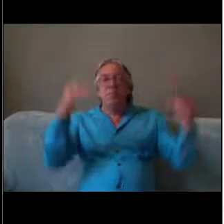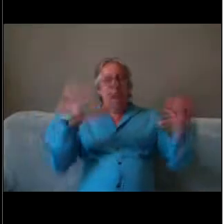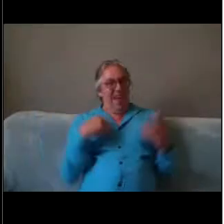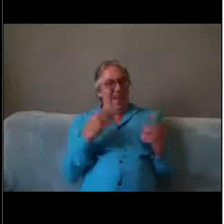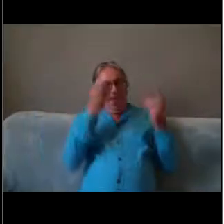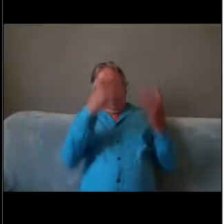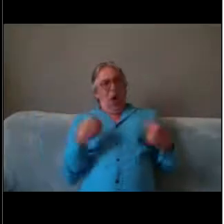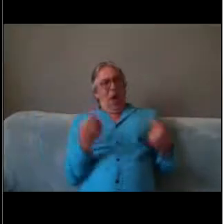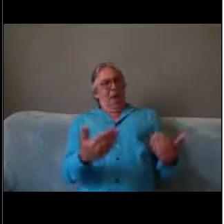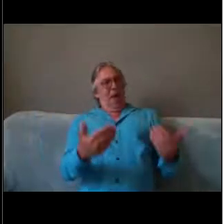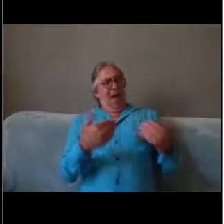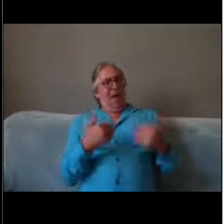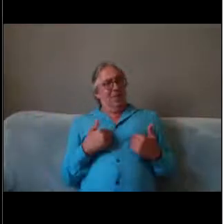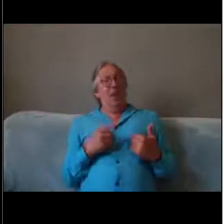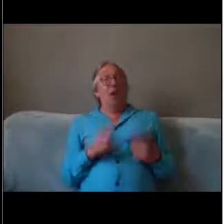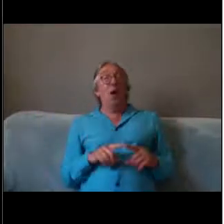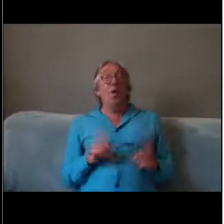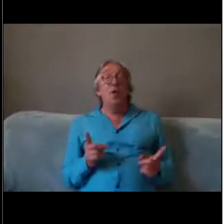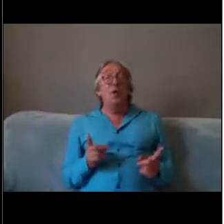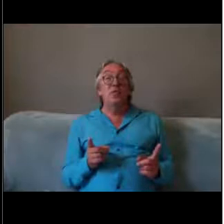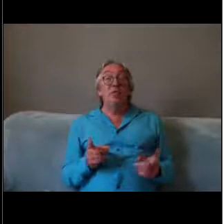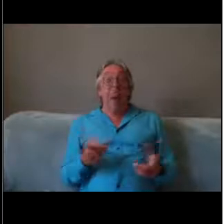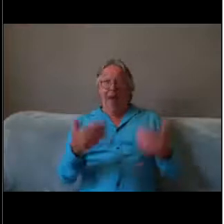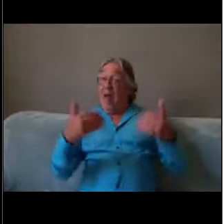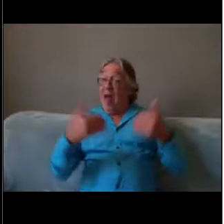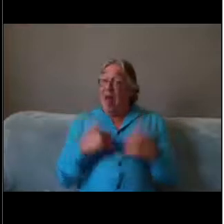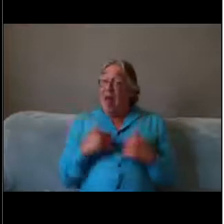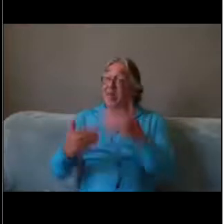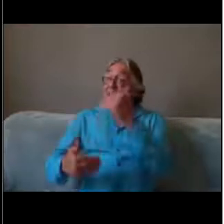In this project we have collaboration of different organisations,